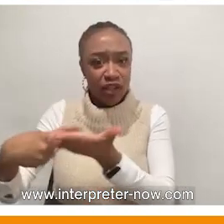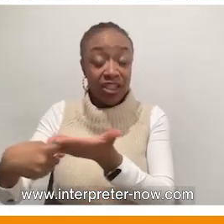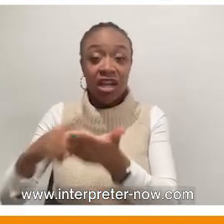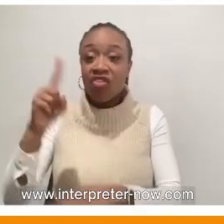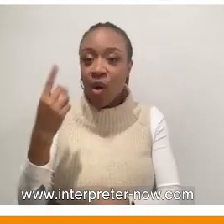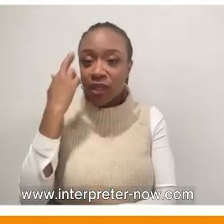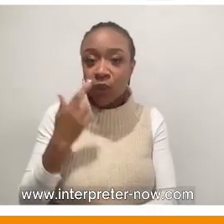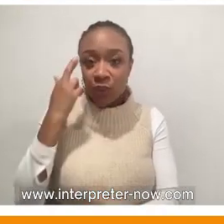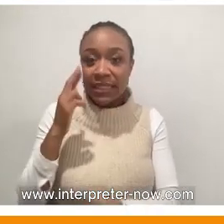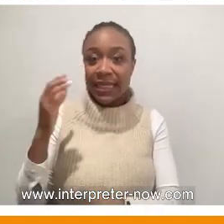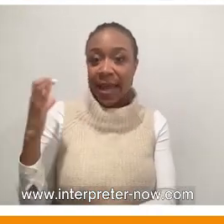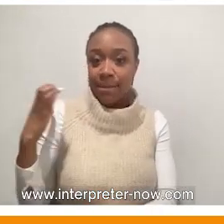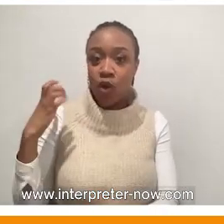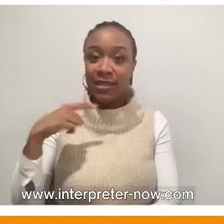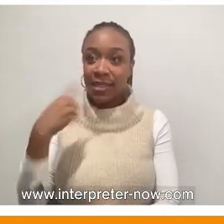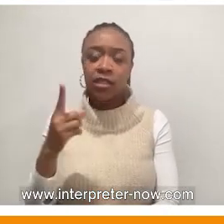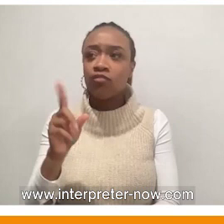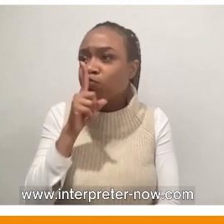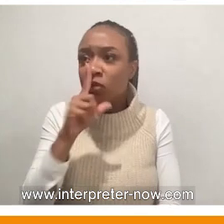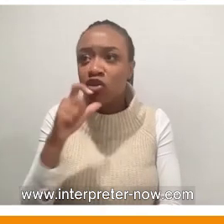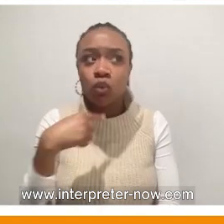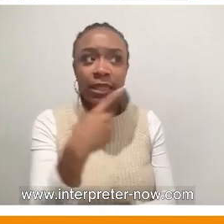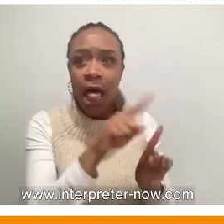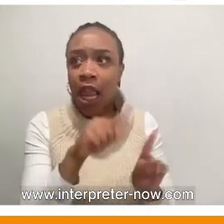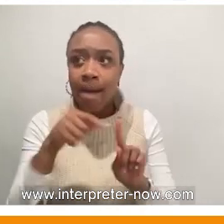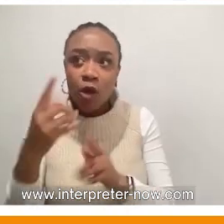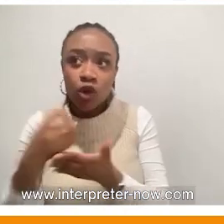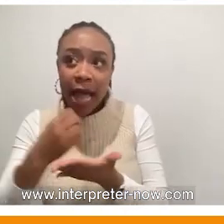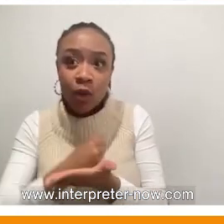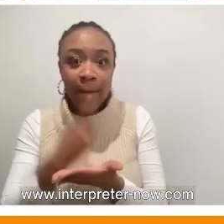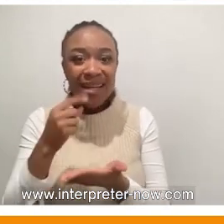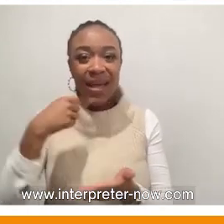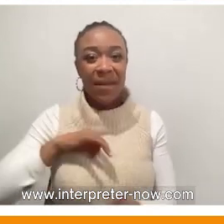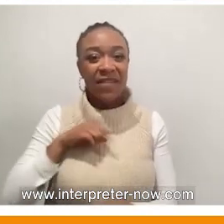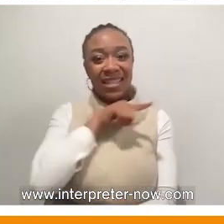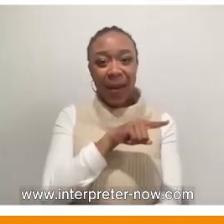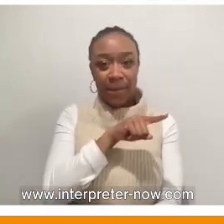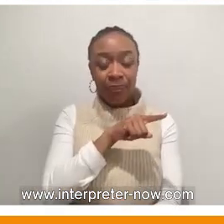If we don't talk about it openly, they're allowed, by nature, to pay us different rates,